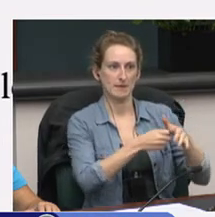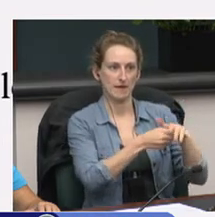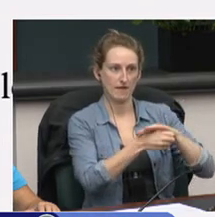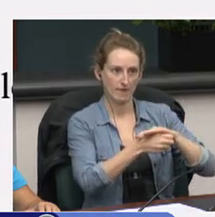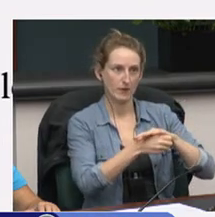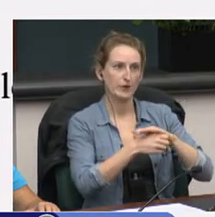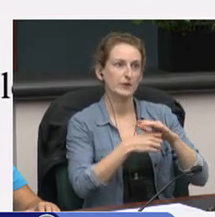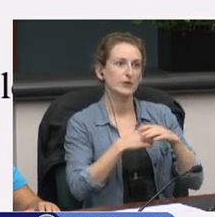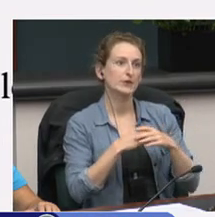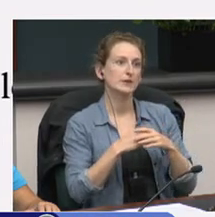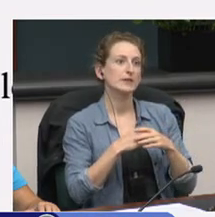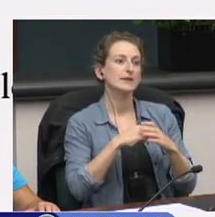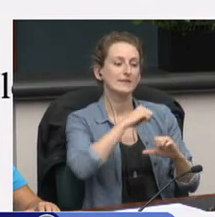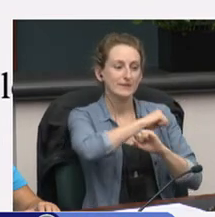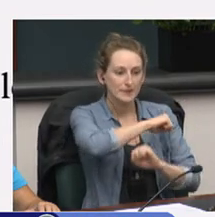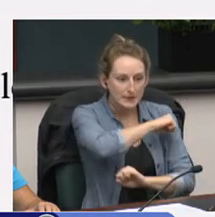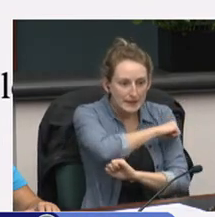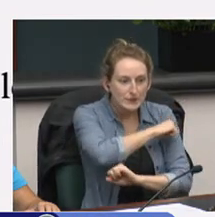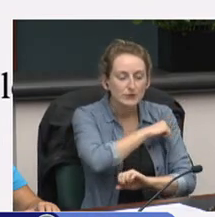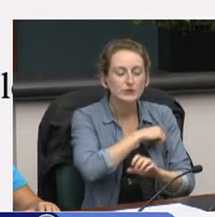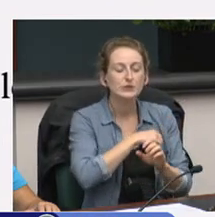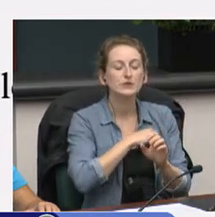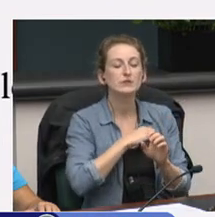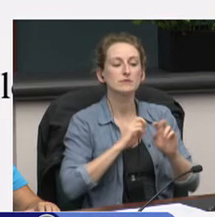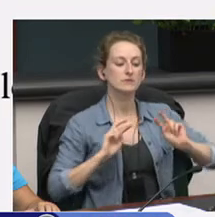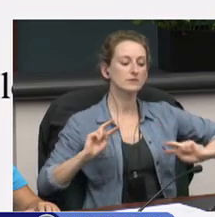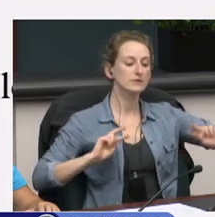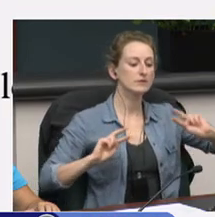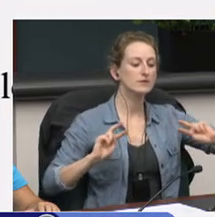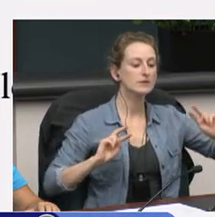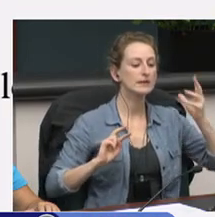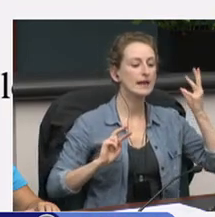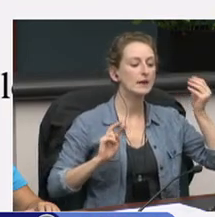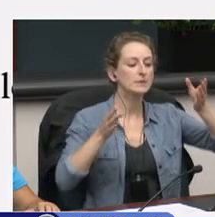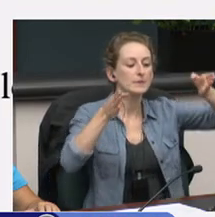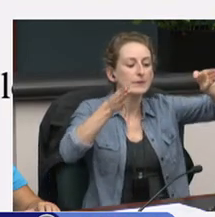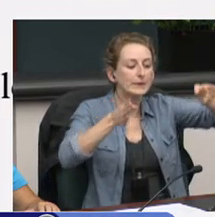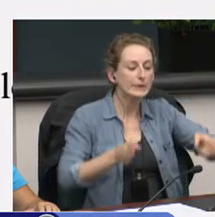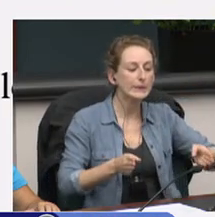facades that the exteriors going down to the foundation from the roof to the